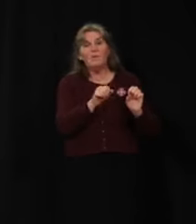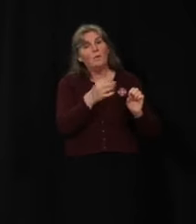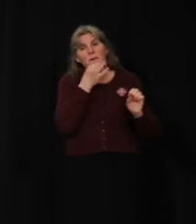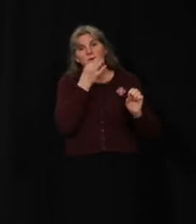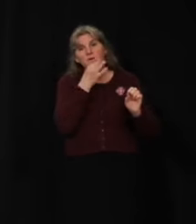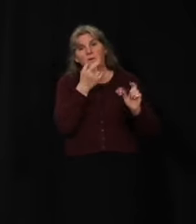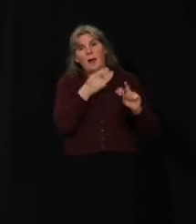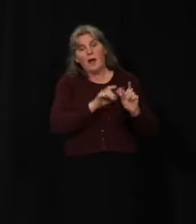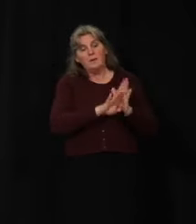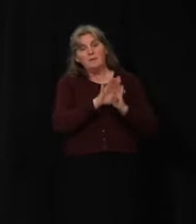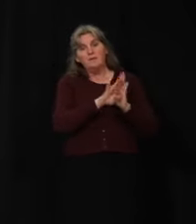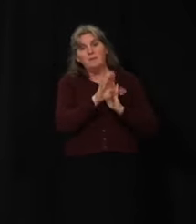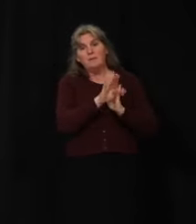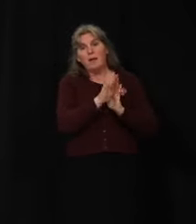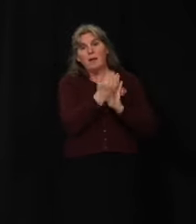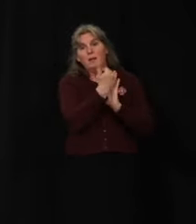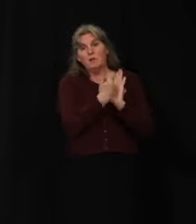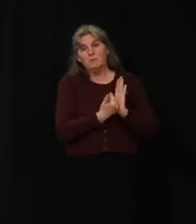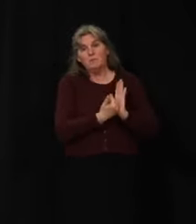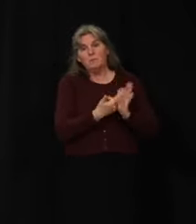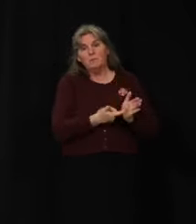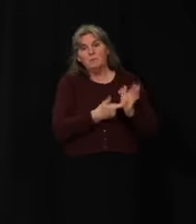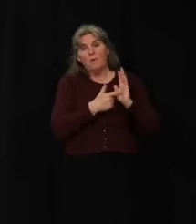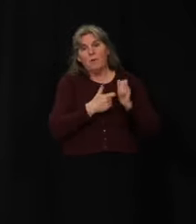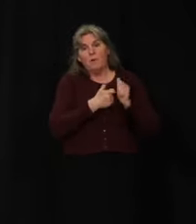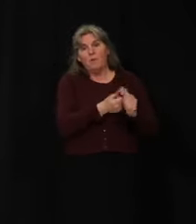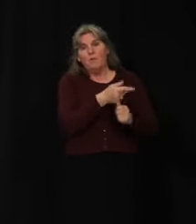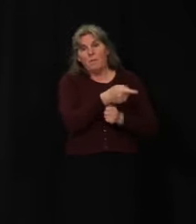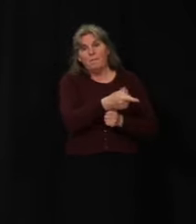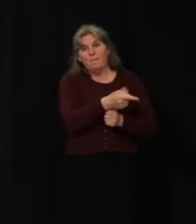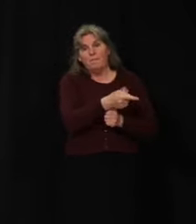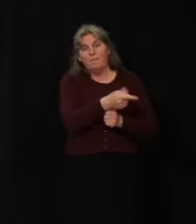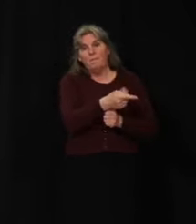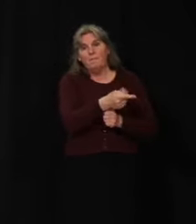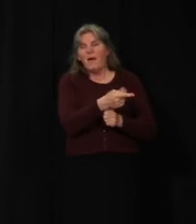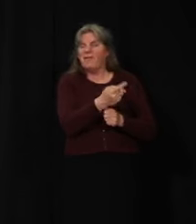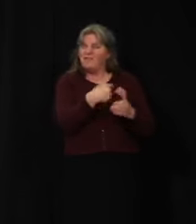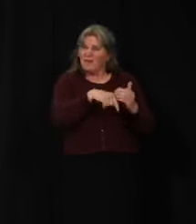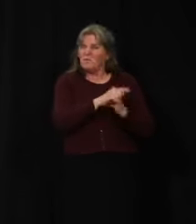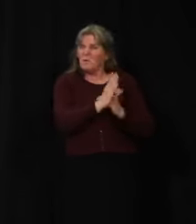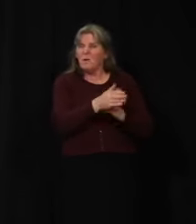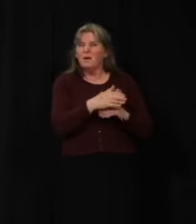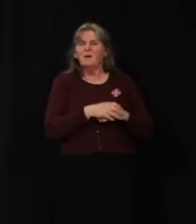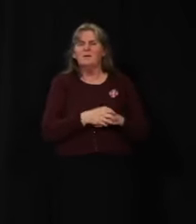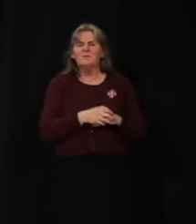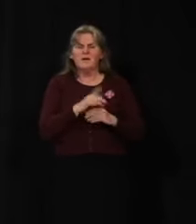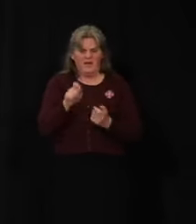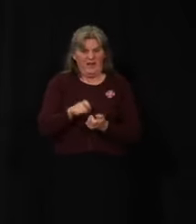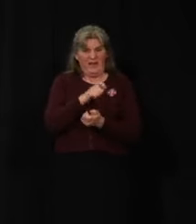is still in town. Don't try to have the two compete. Cat past the pandemic or keep it